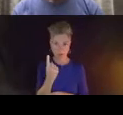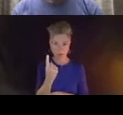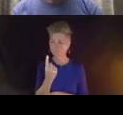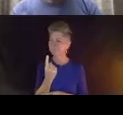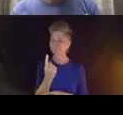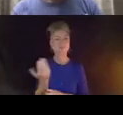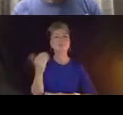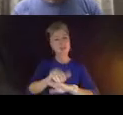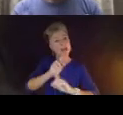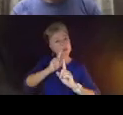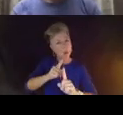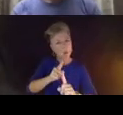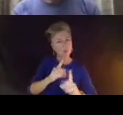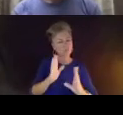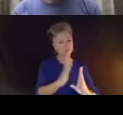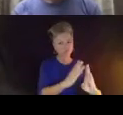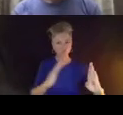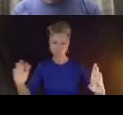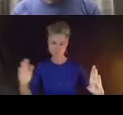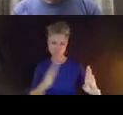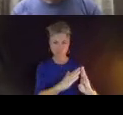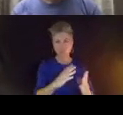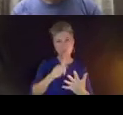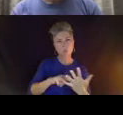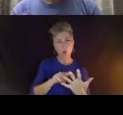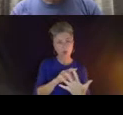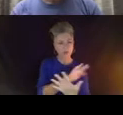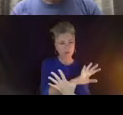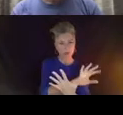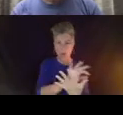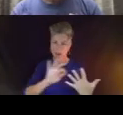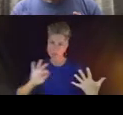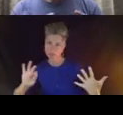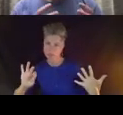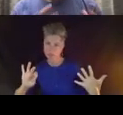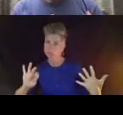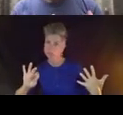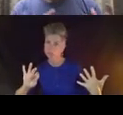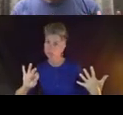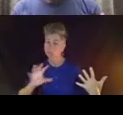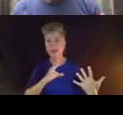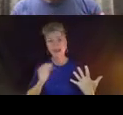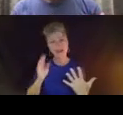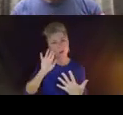And I just think it's important also to make notice that there's a more information out there